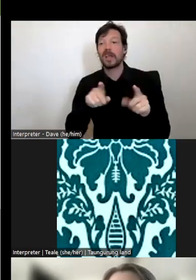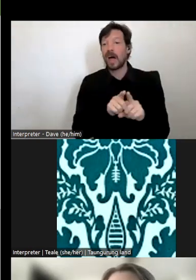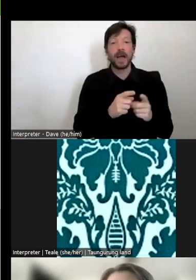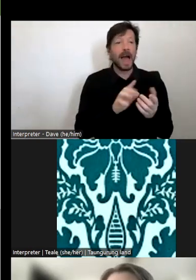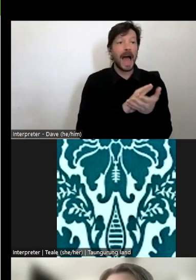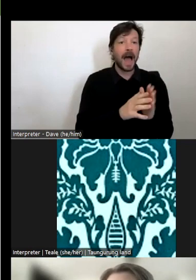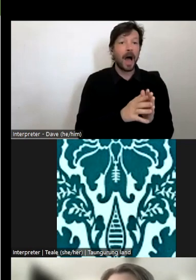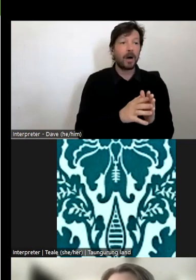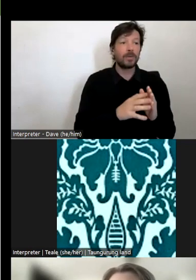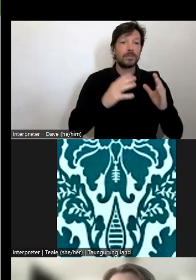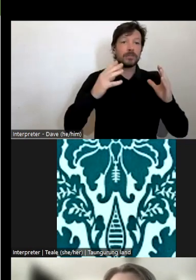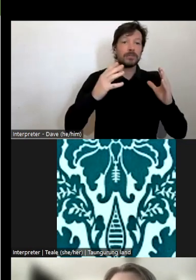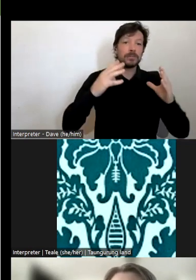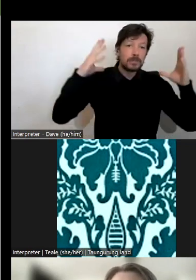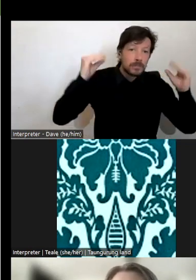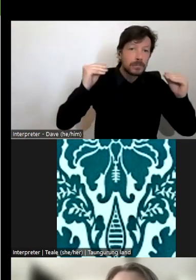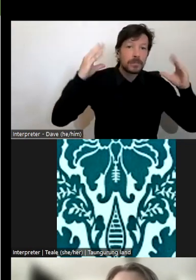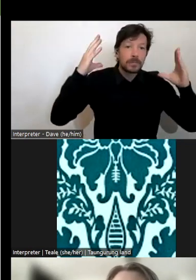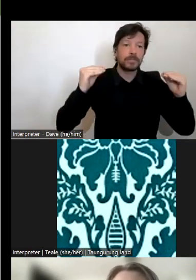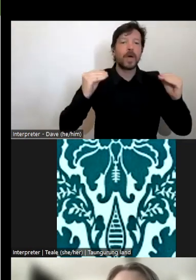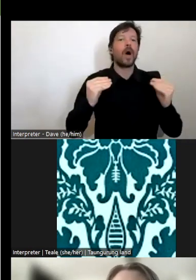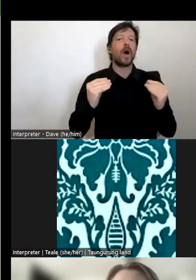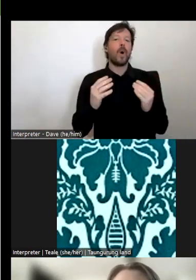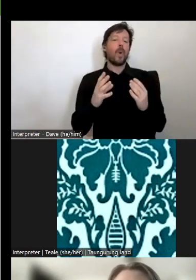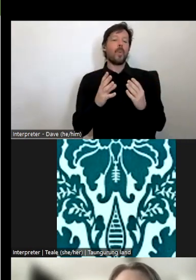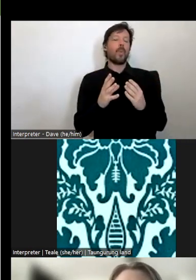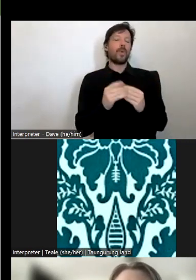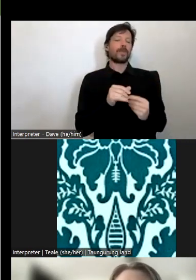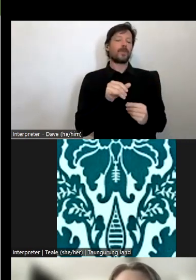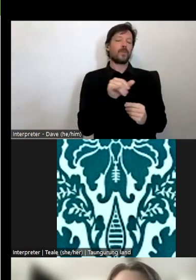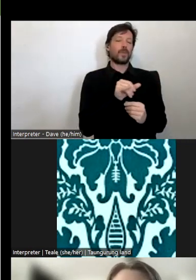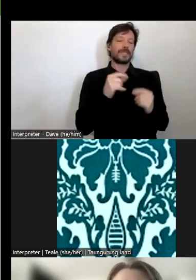and that was in the better hearing ear was how we were describing that one. We were looking at symmetry.